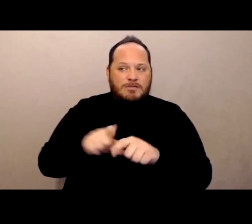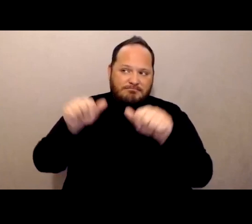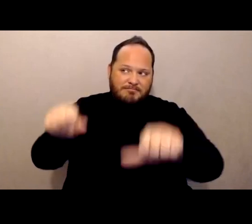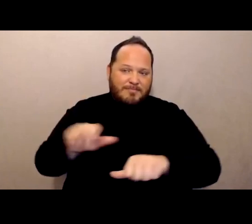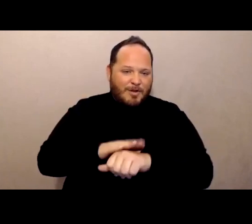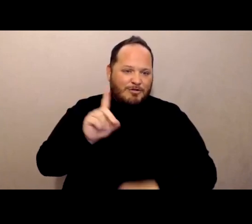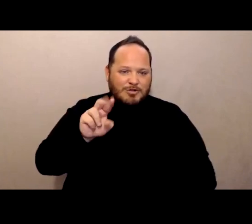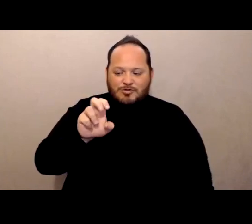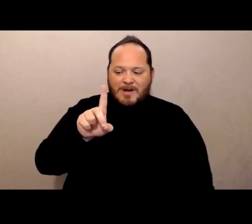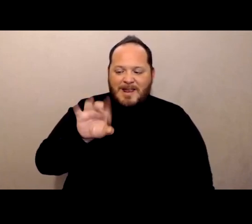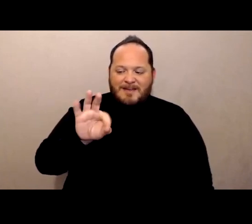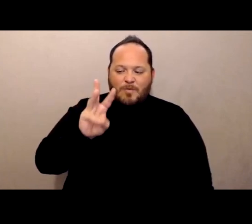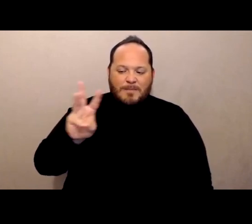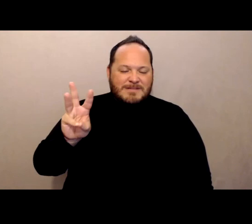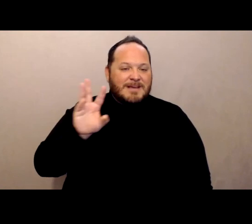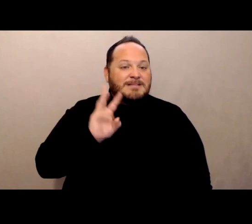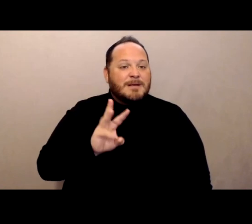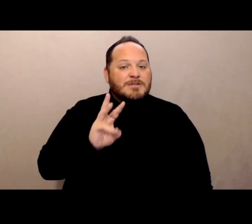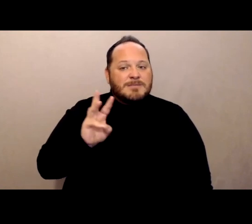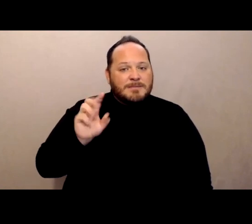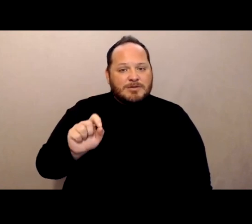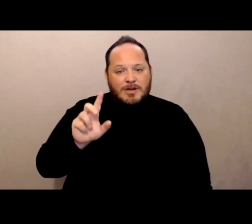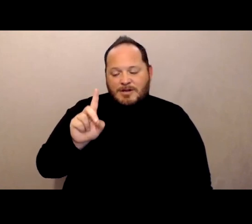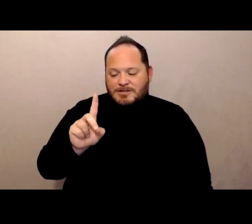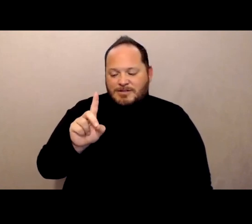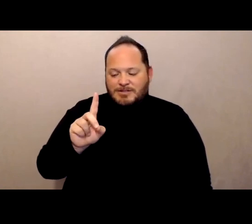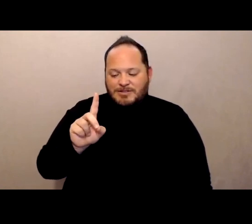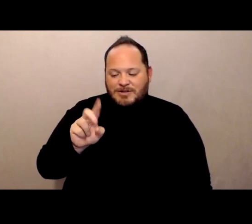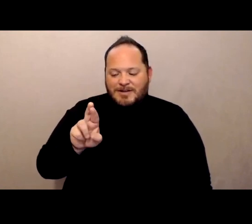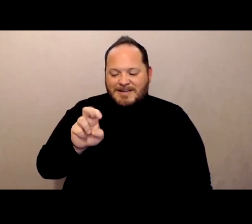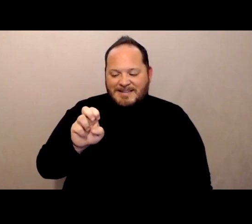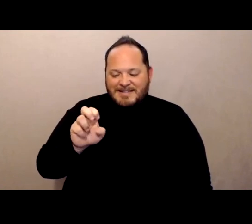at www.D-R-E-D-F.org.